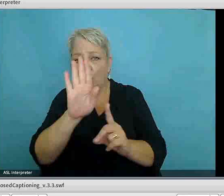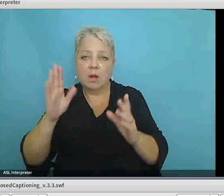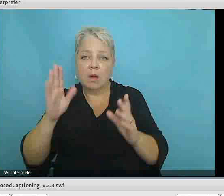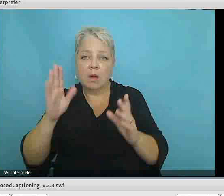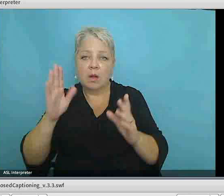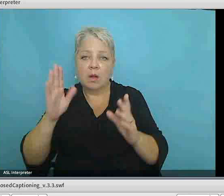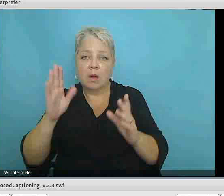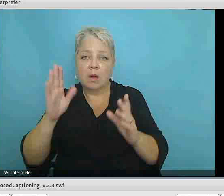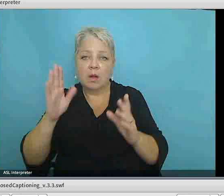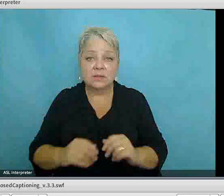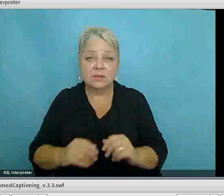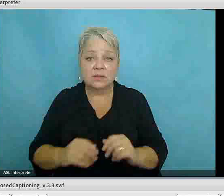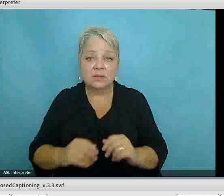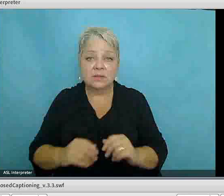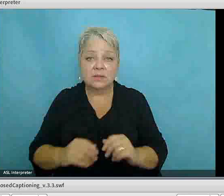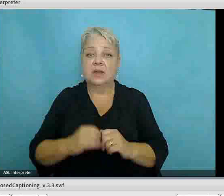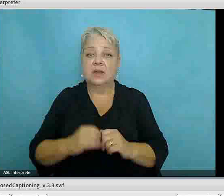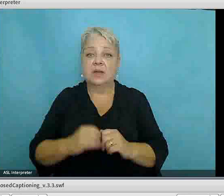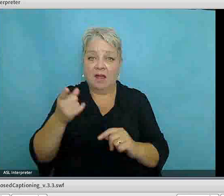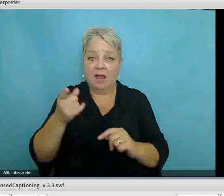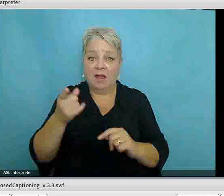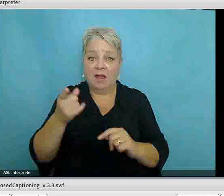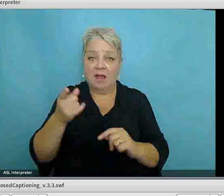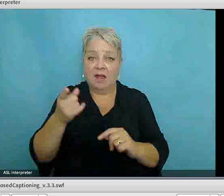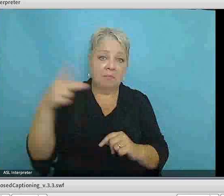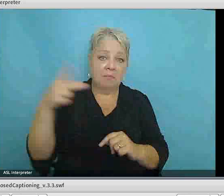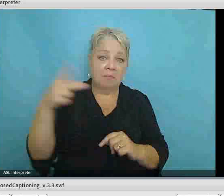So please try to participate if it's at all possible for you.